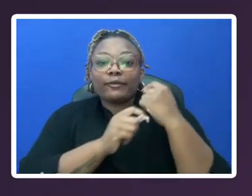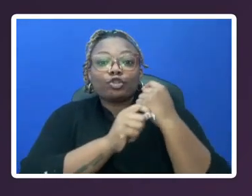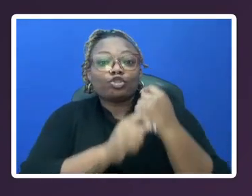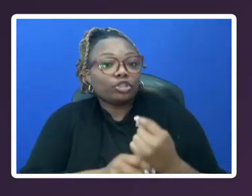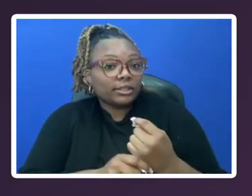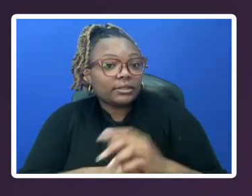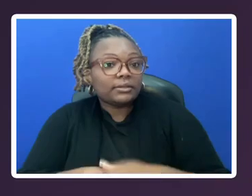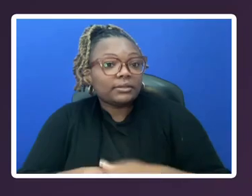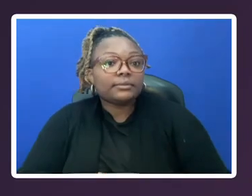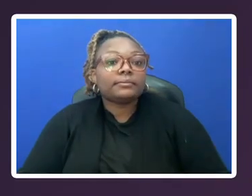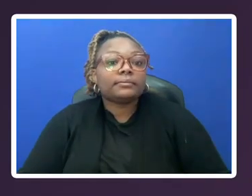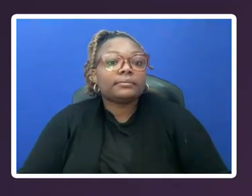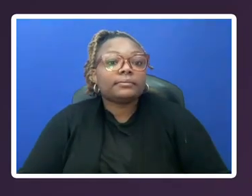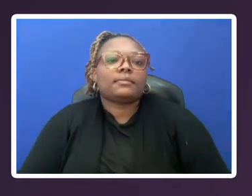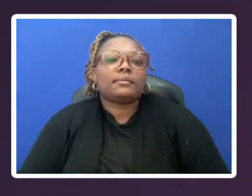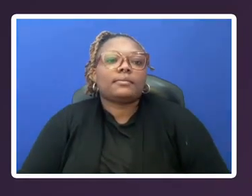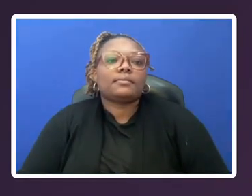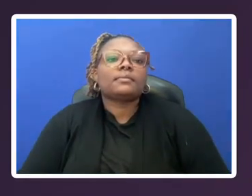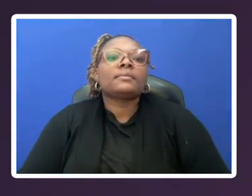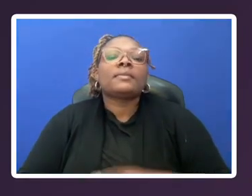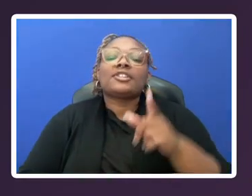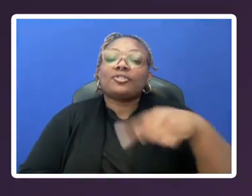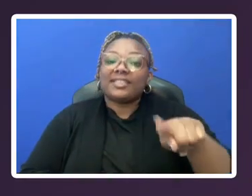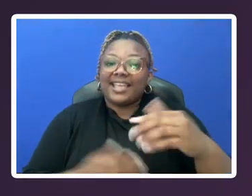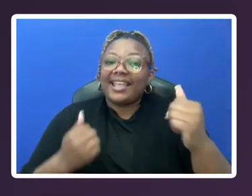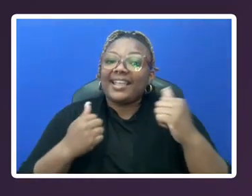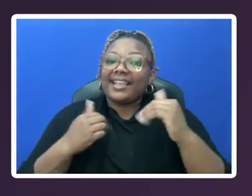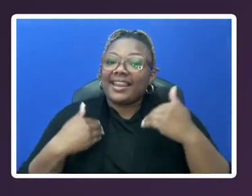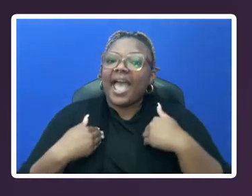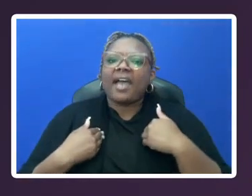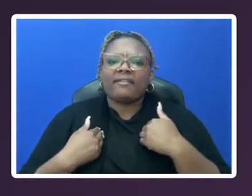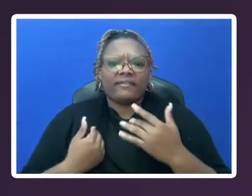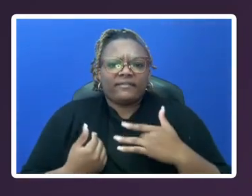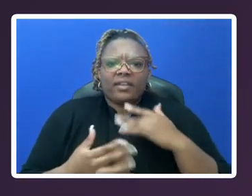you know, so that they can kind of have had the sense of belonging too, as well.